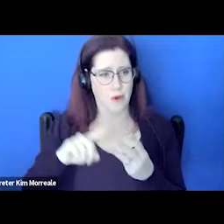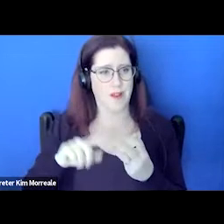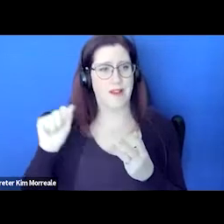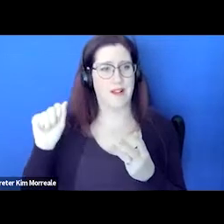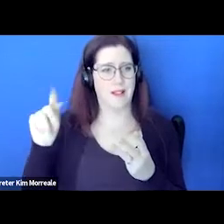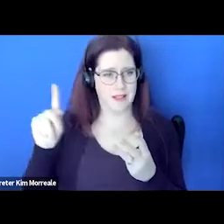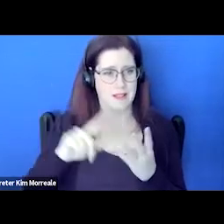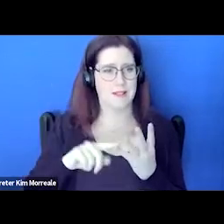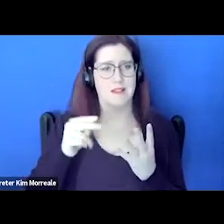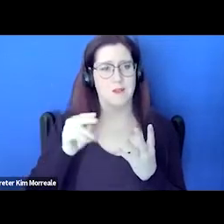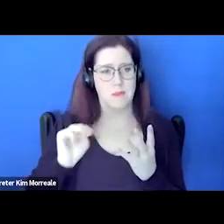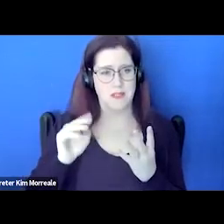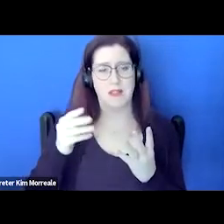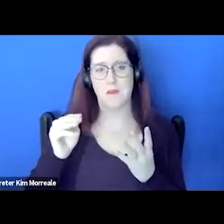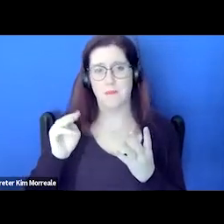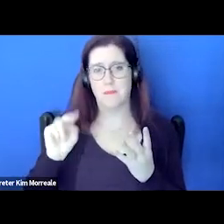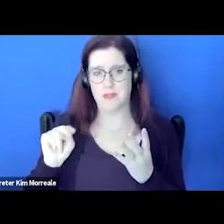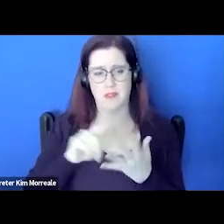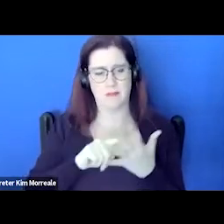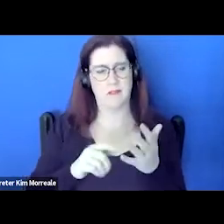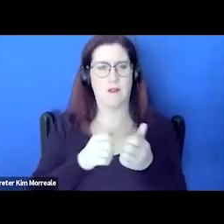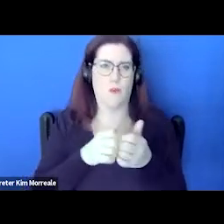are experiencing homelessness. And a lot of this is attributed